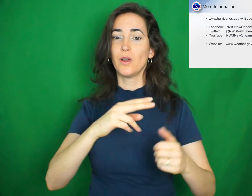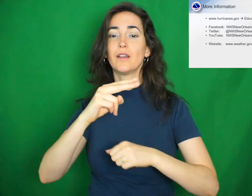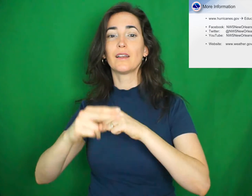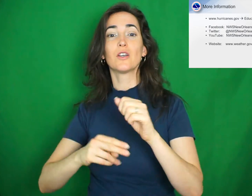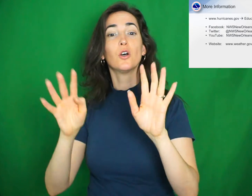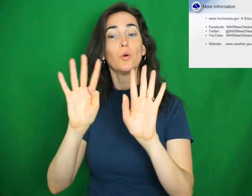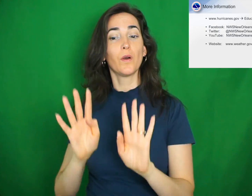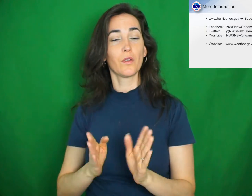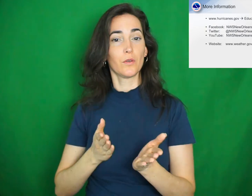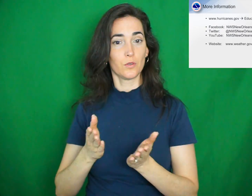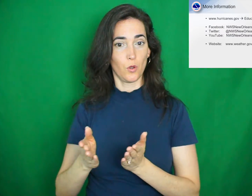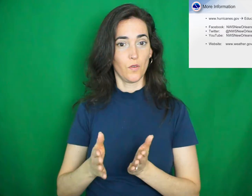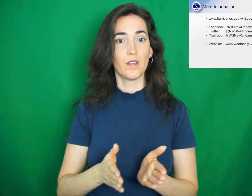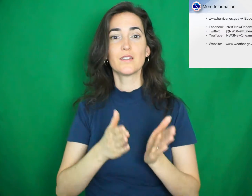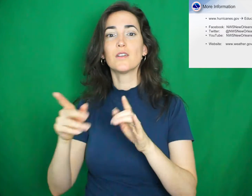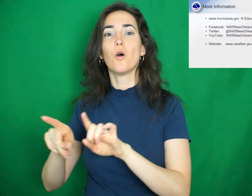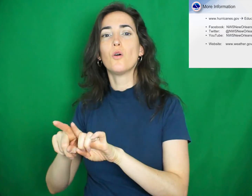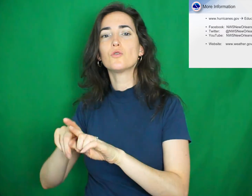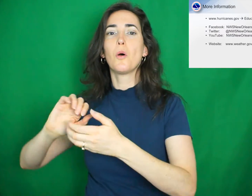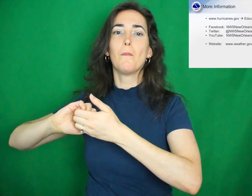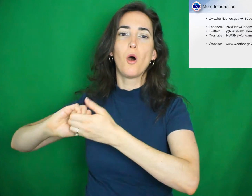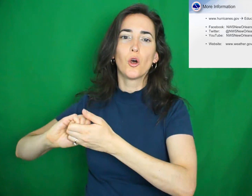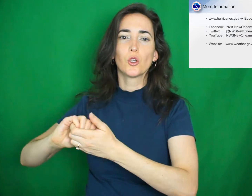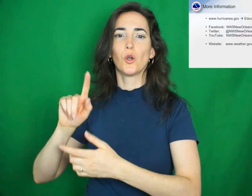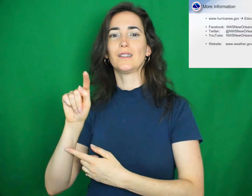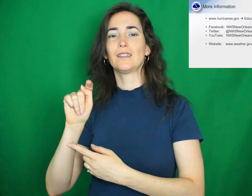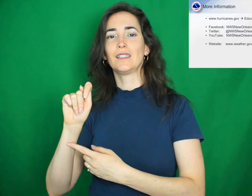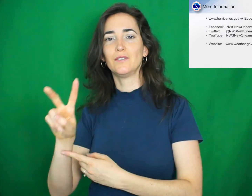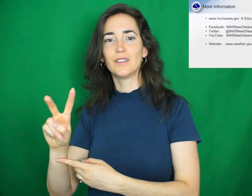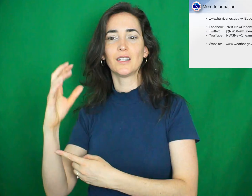visit our website at weather.gov/neworleans.